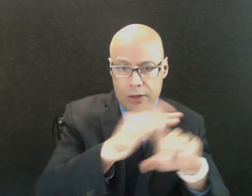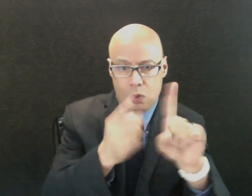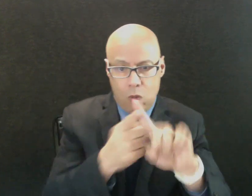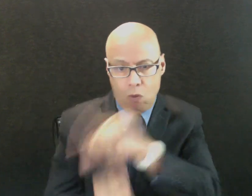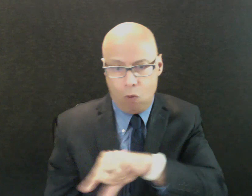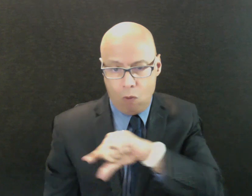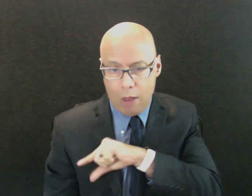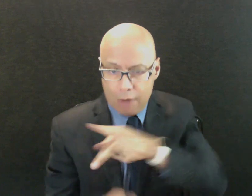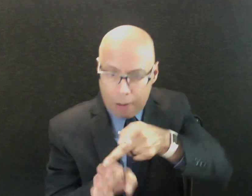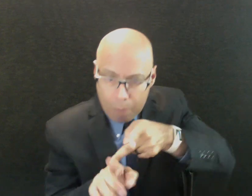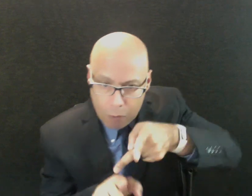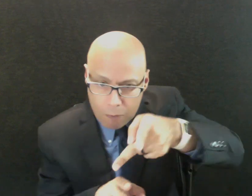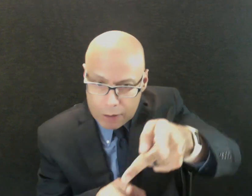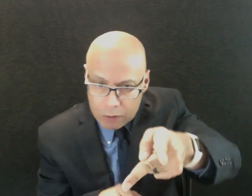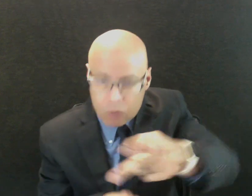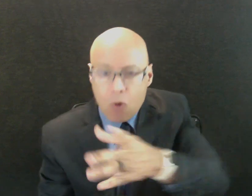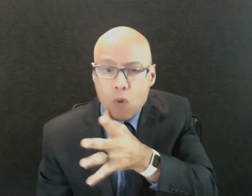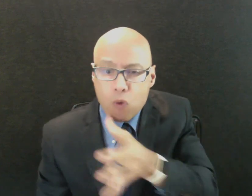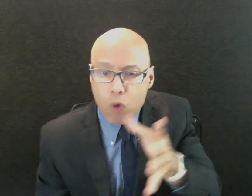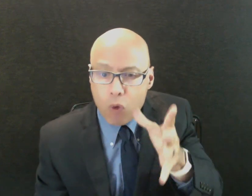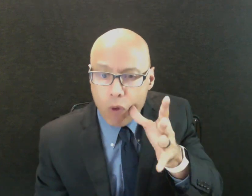professionals in rural areas via